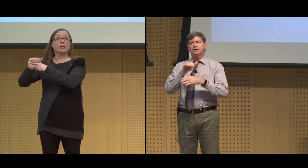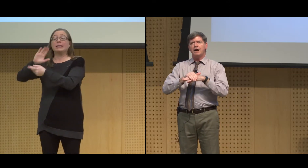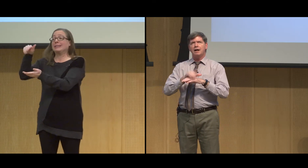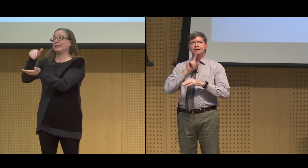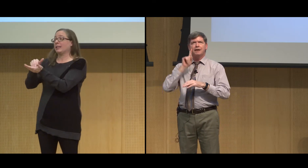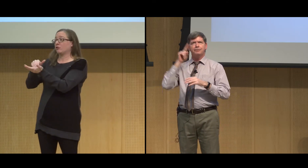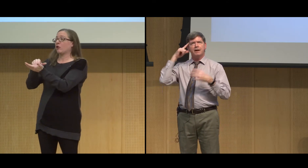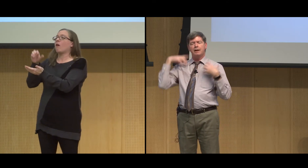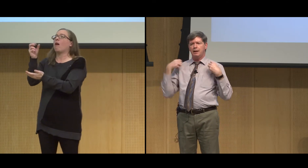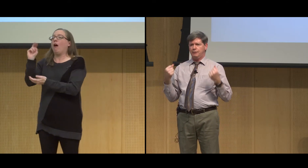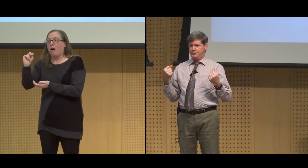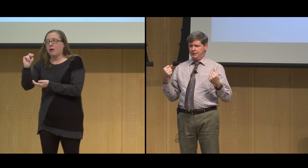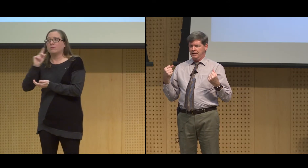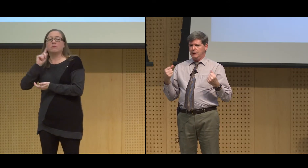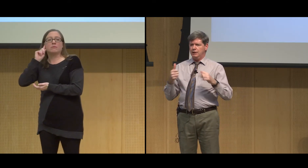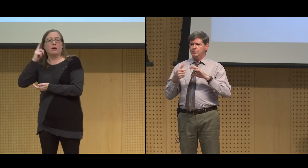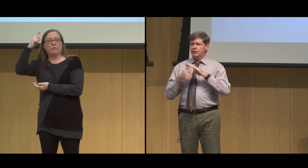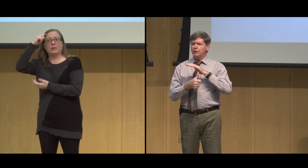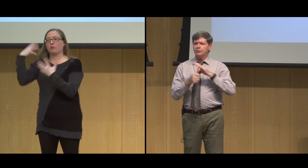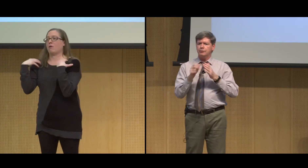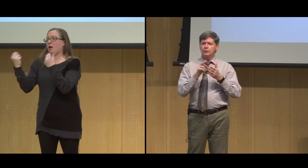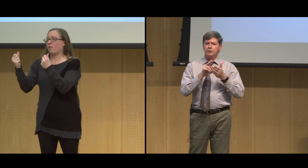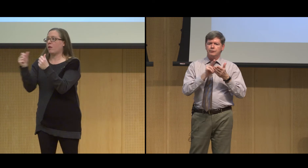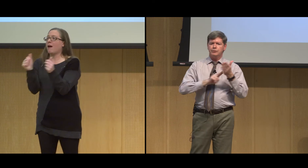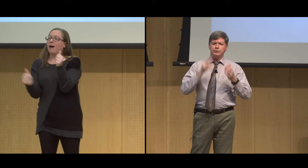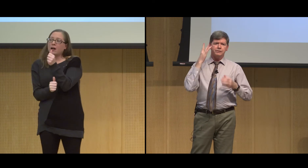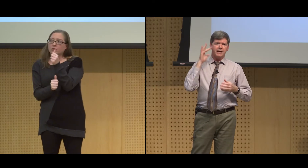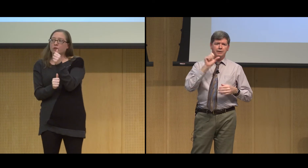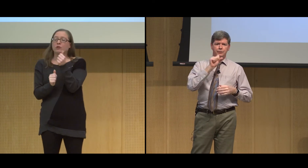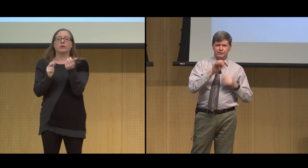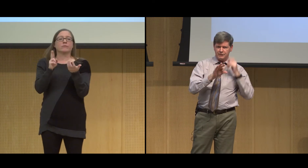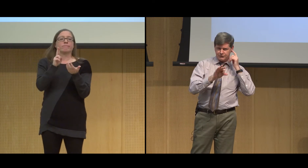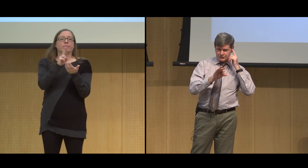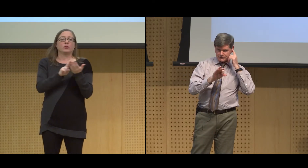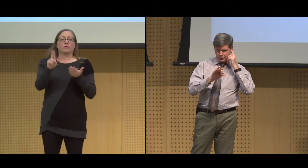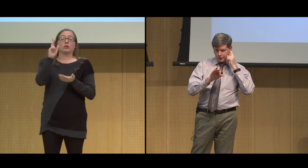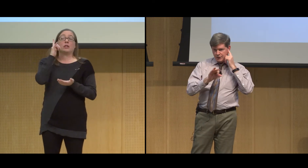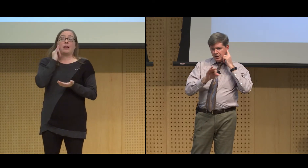on Deaf Mental Health, and it was under the University of California, San Francisco.